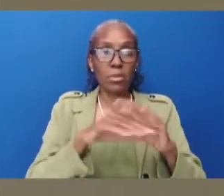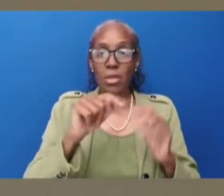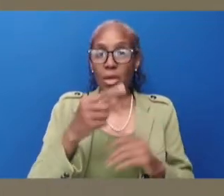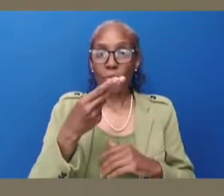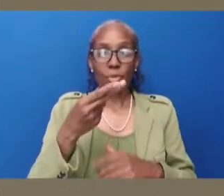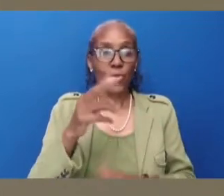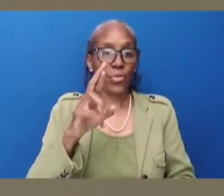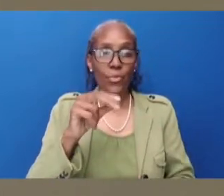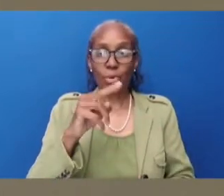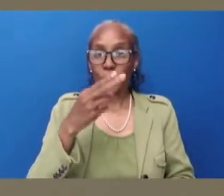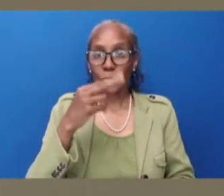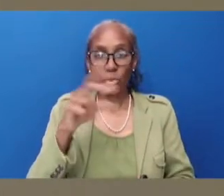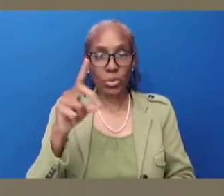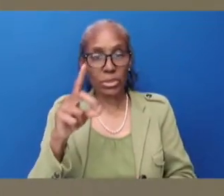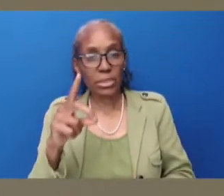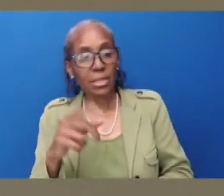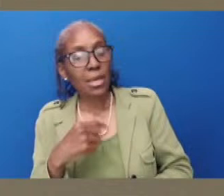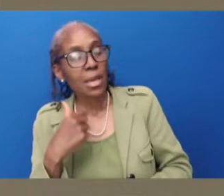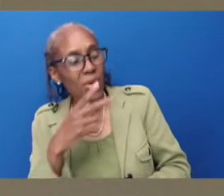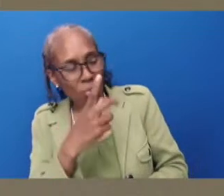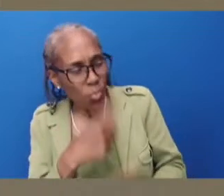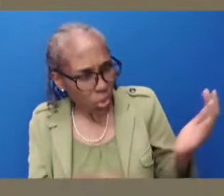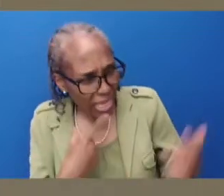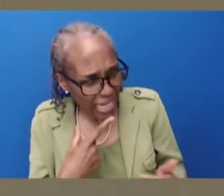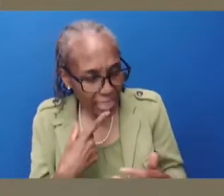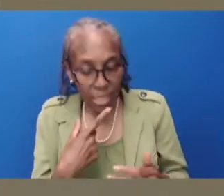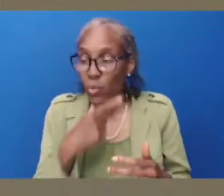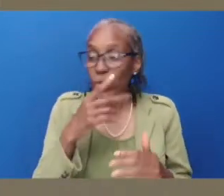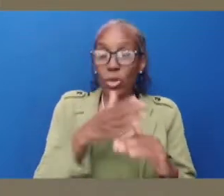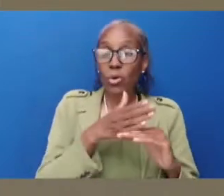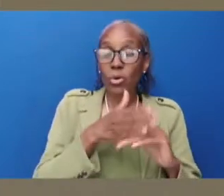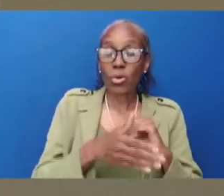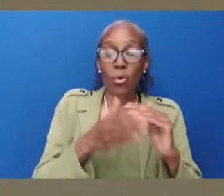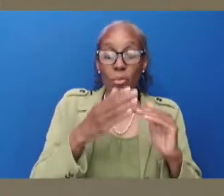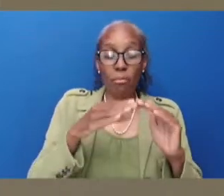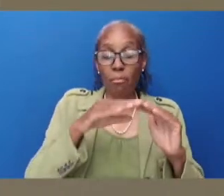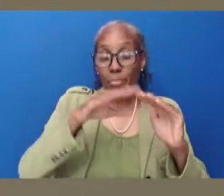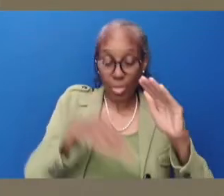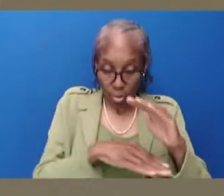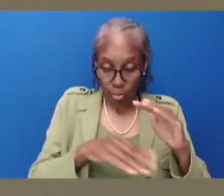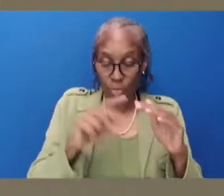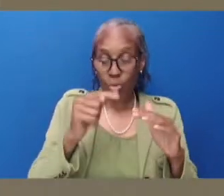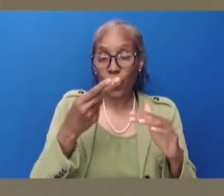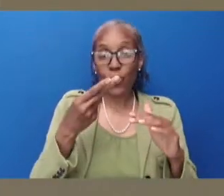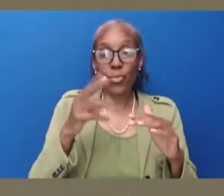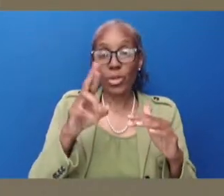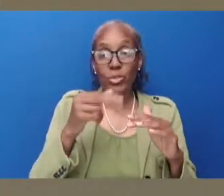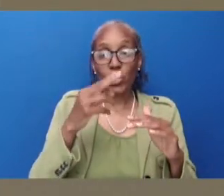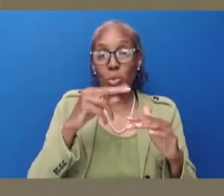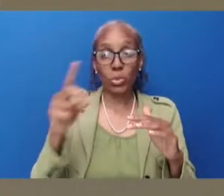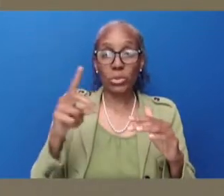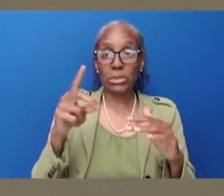THAT WE DO NOT GO BELOW